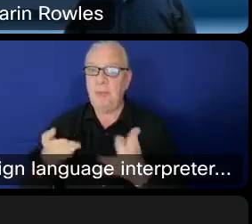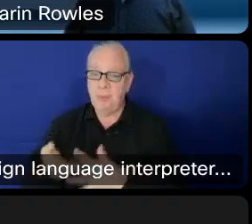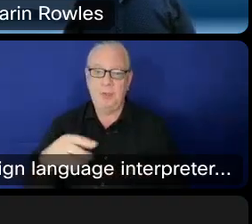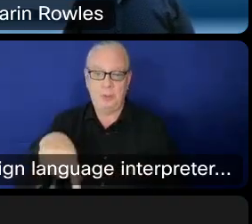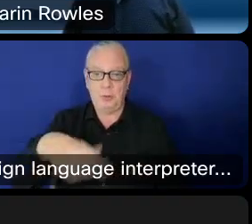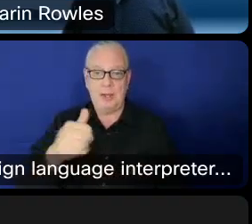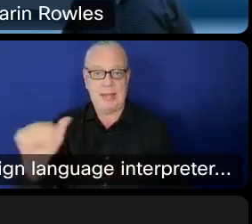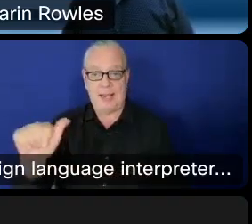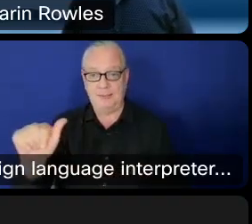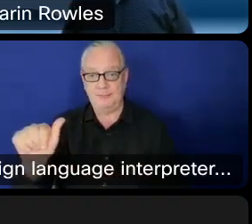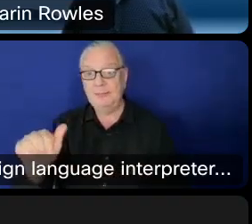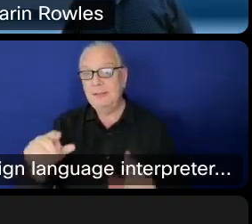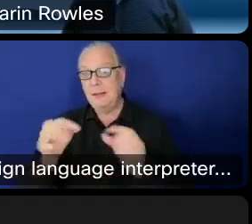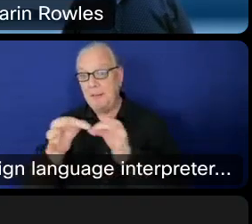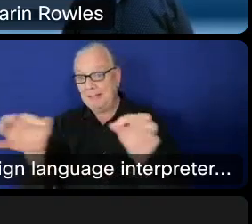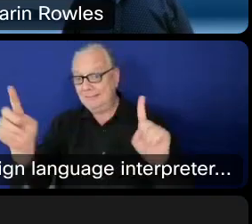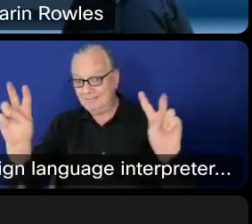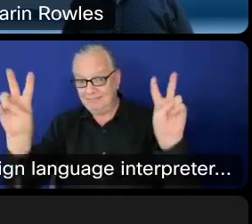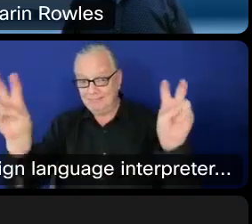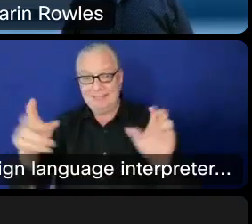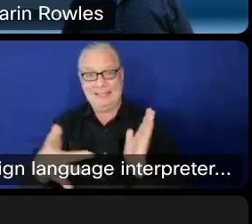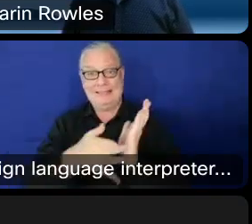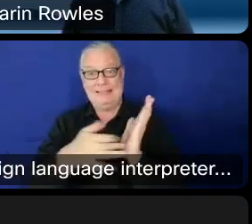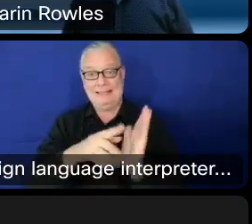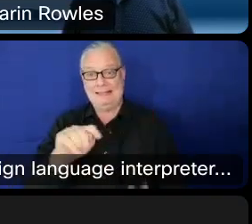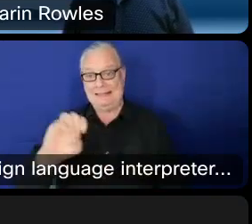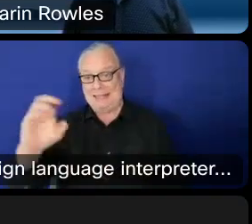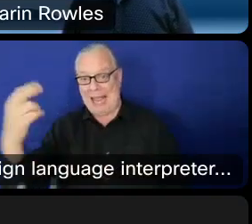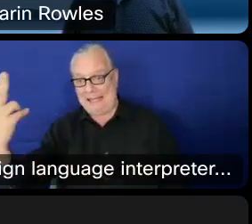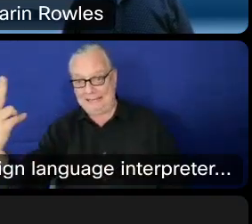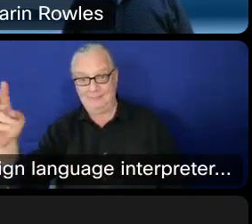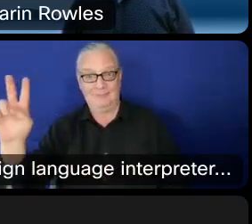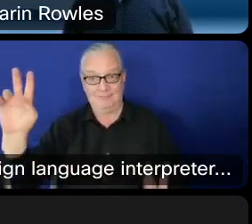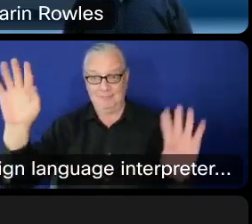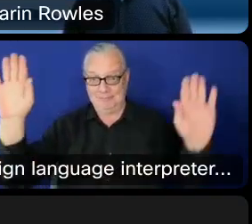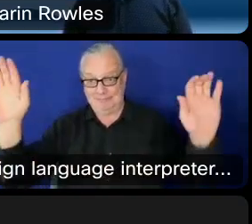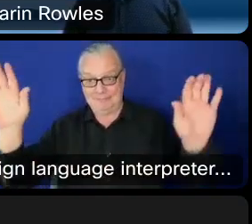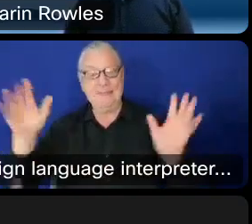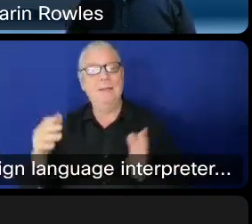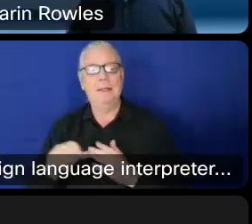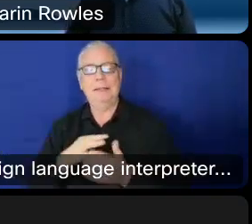your message with tech, t e c h, and one of our staff members